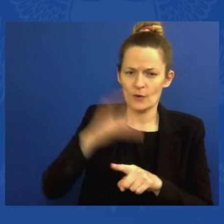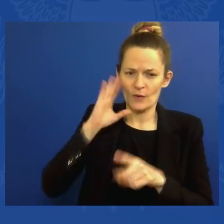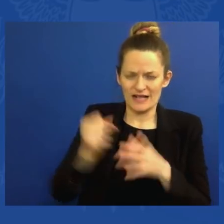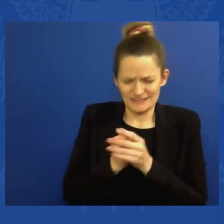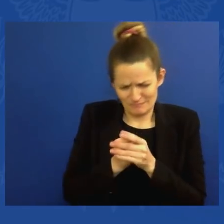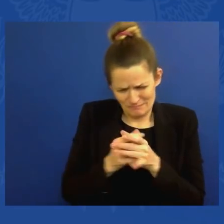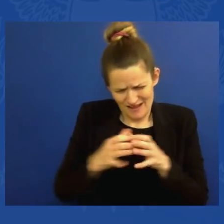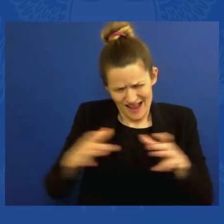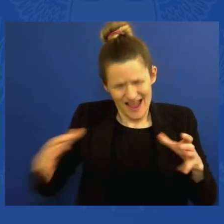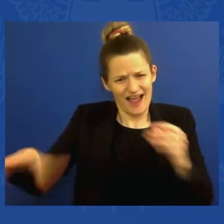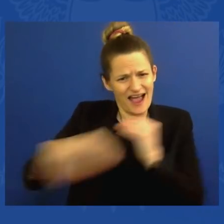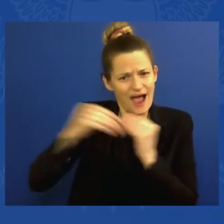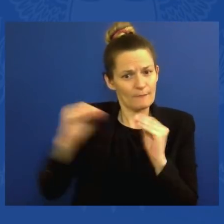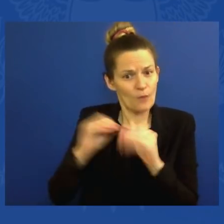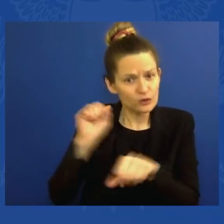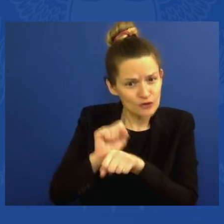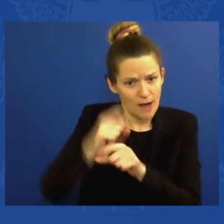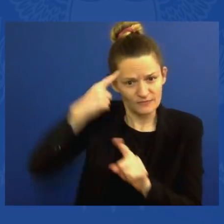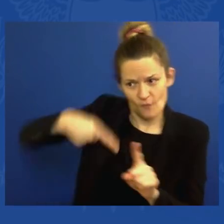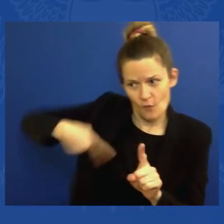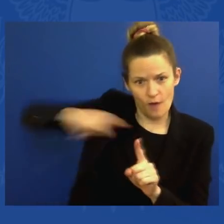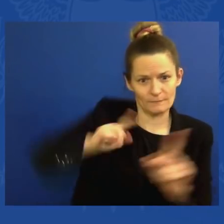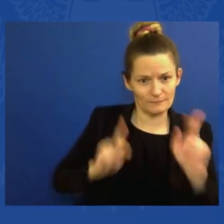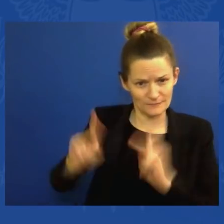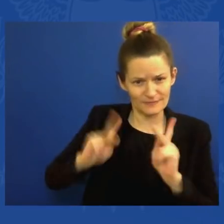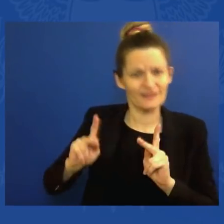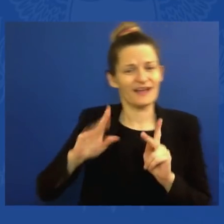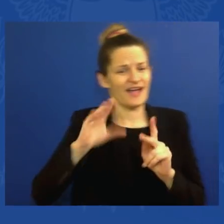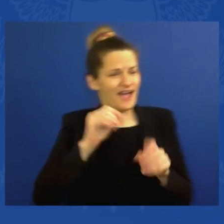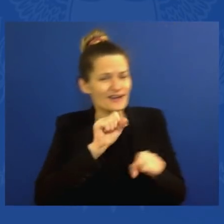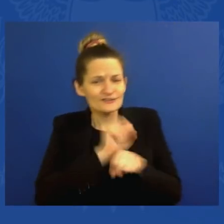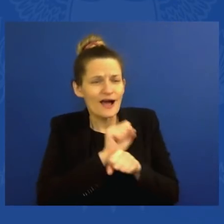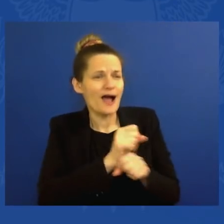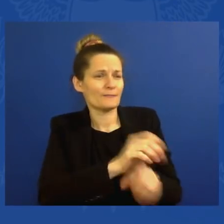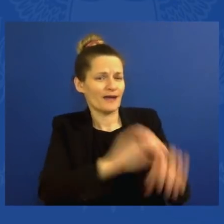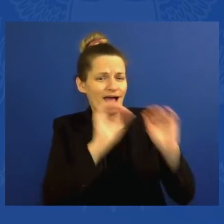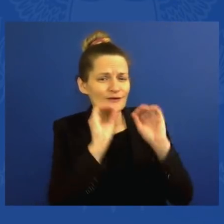to shape a future that's more sustainable, resilient and equitable.